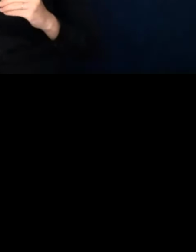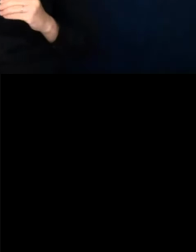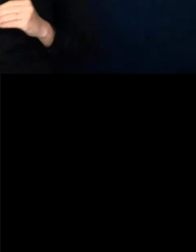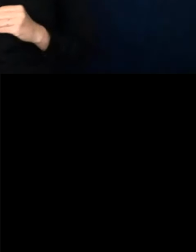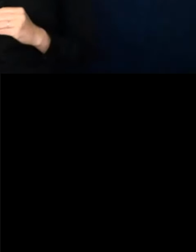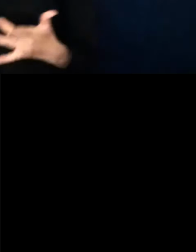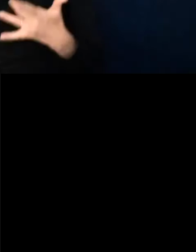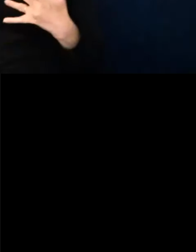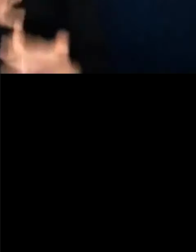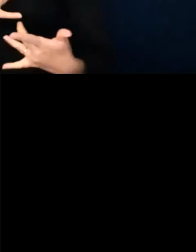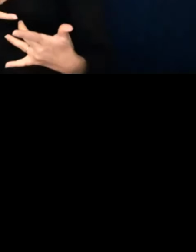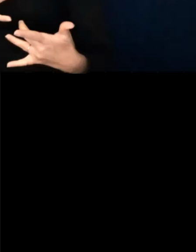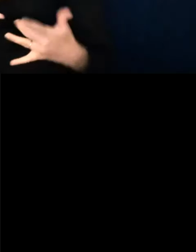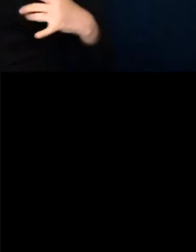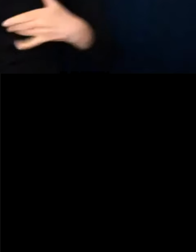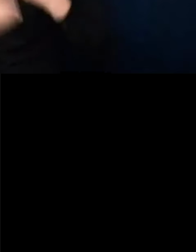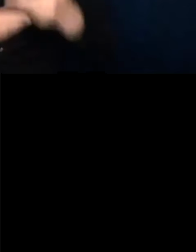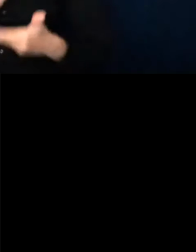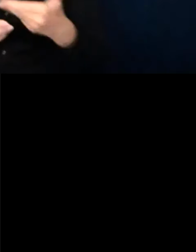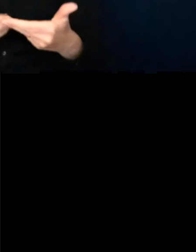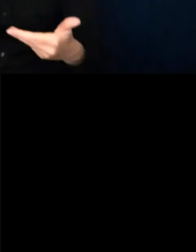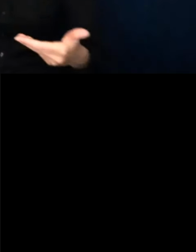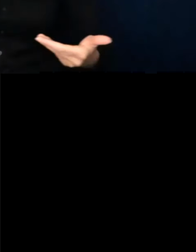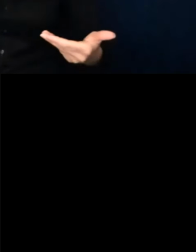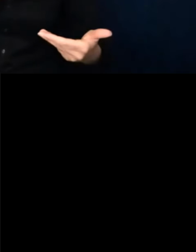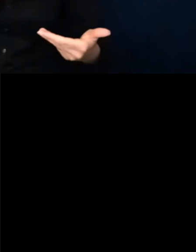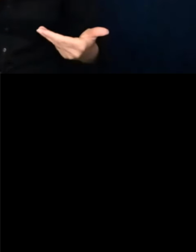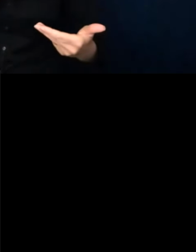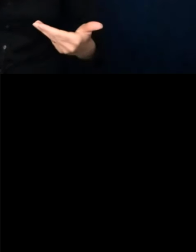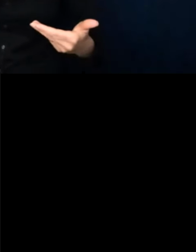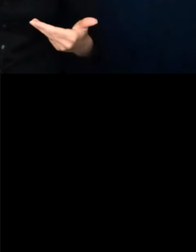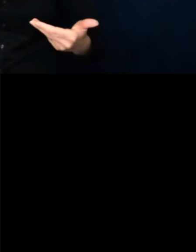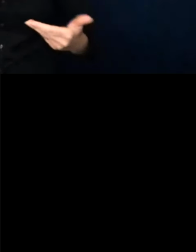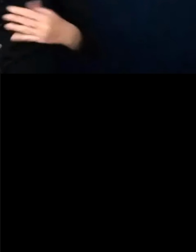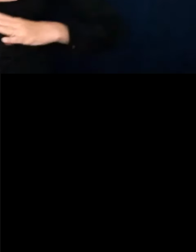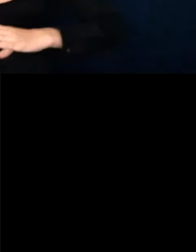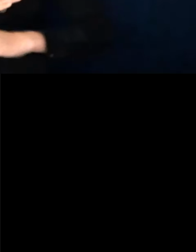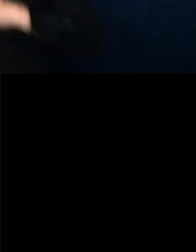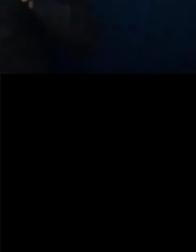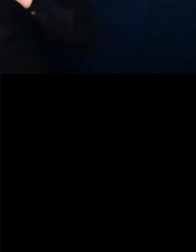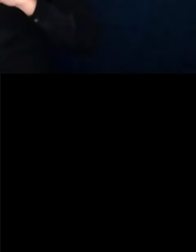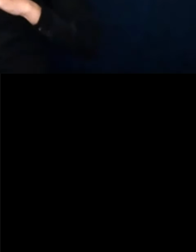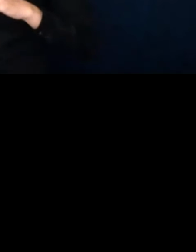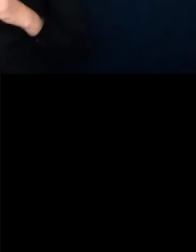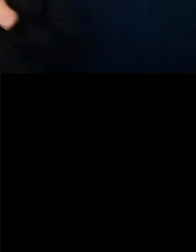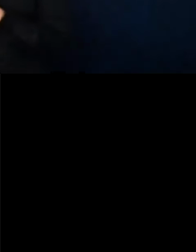It's a huge barrier in order to really be considered as competitive in getting the funding.